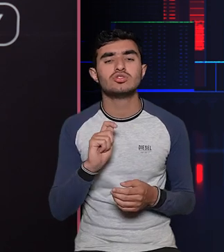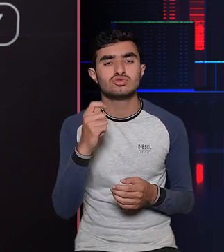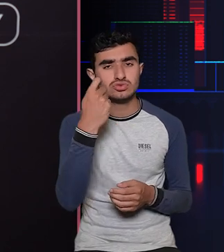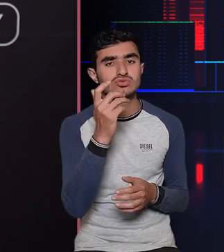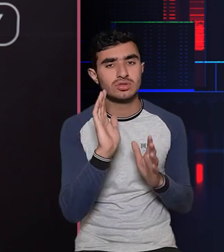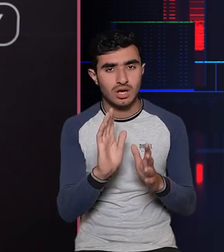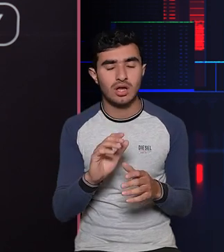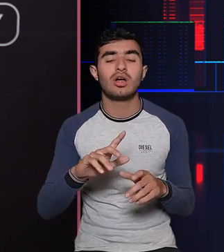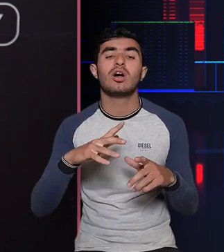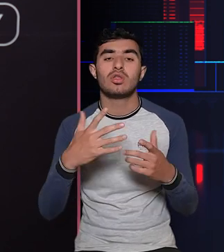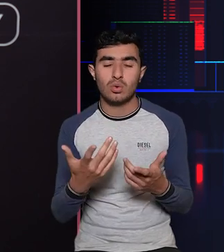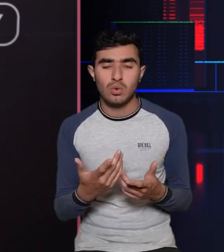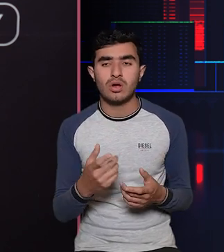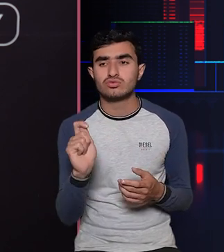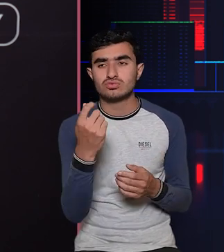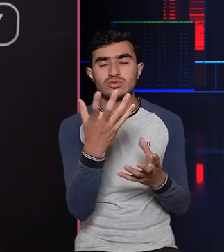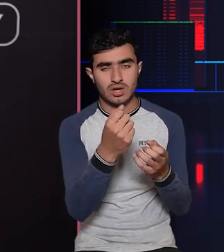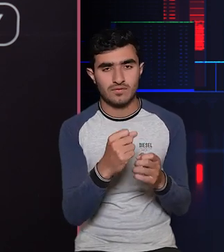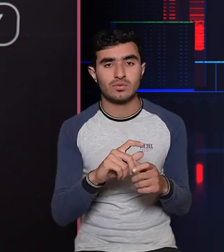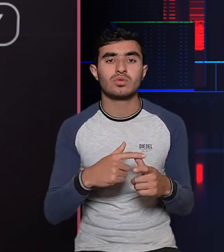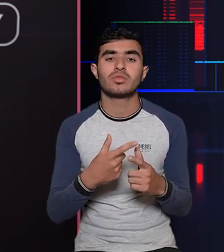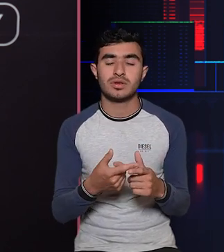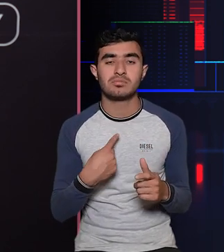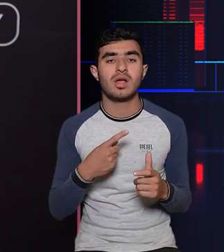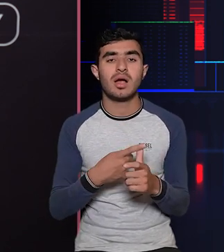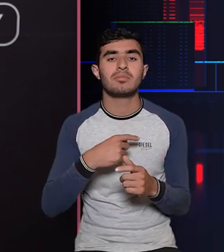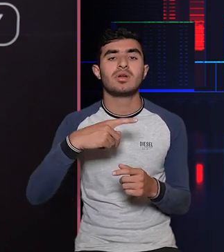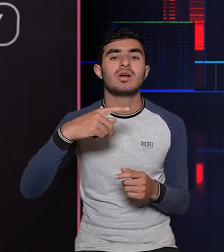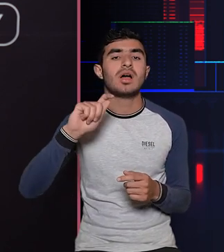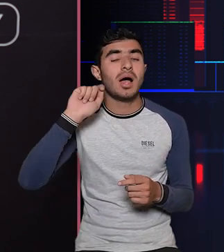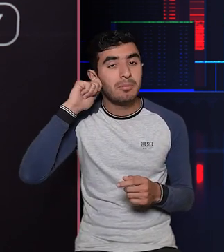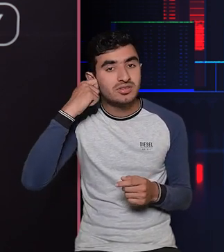team was my first ever team in the college because I liked track and field.